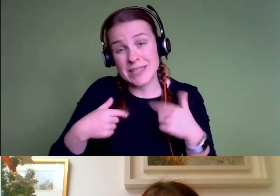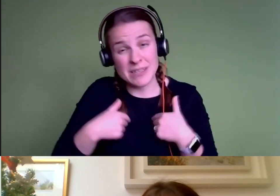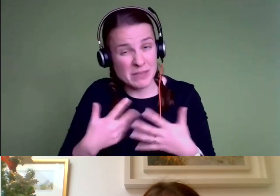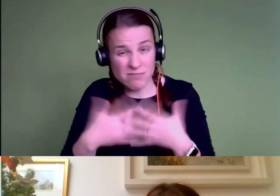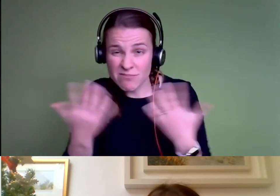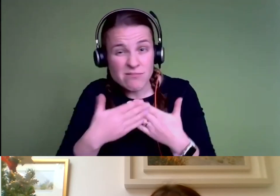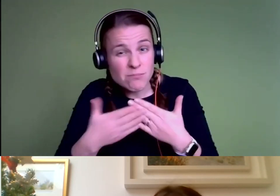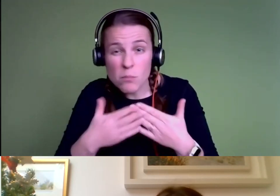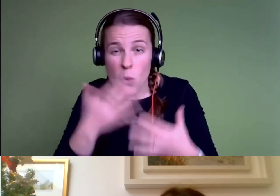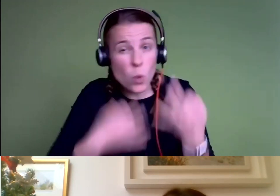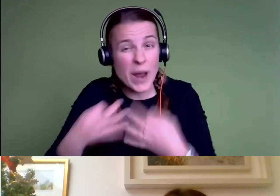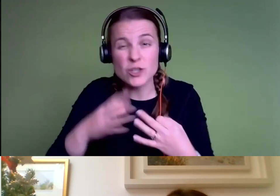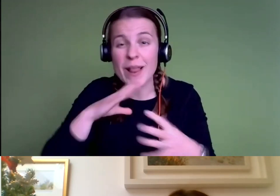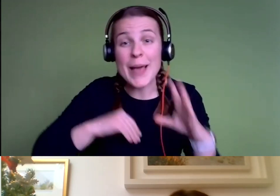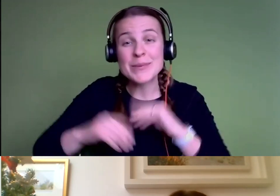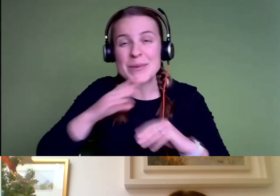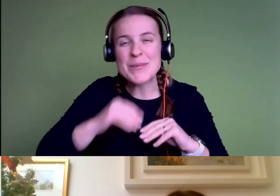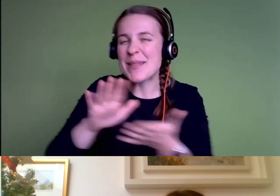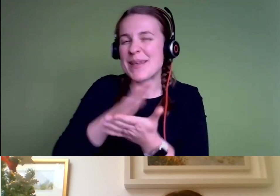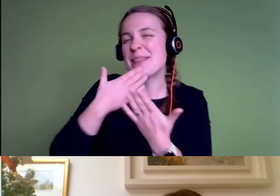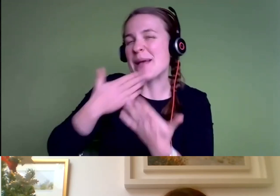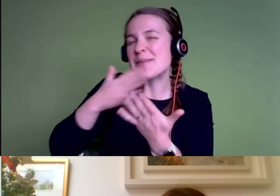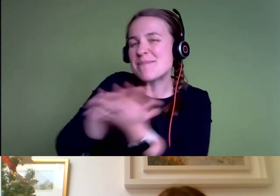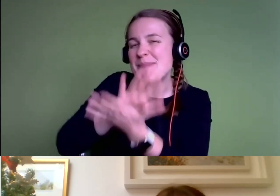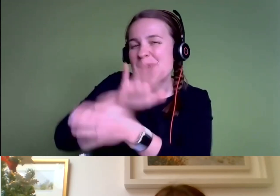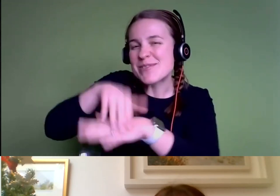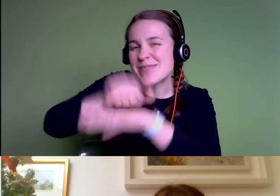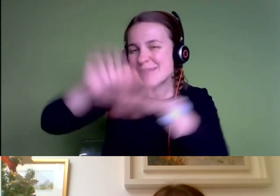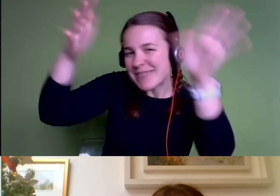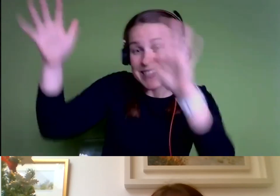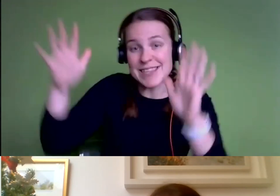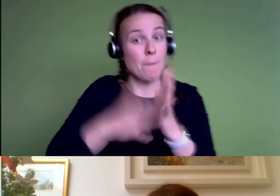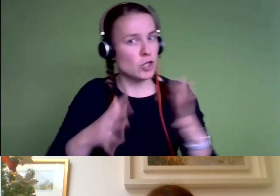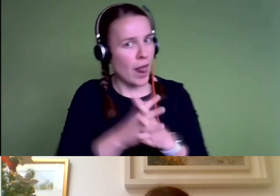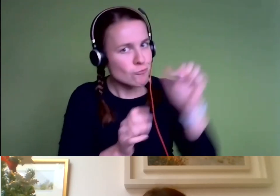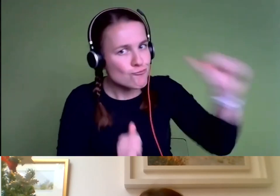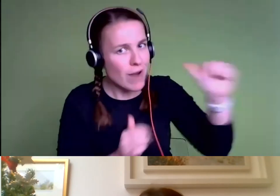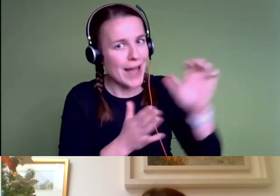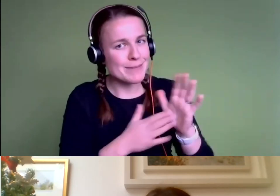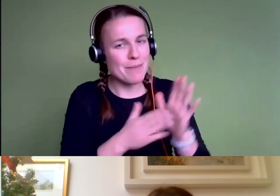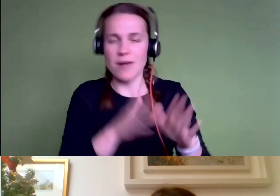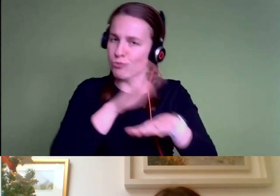Justin, and Mark, I am sure we are all going away and looking away and looking at plants